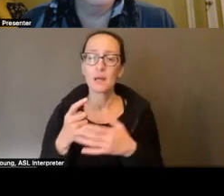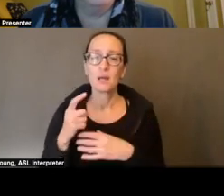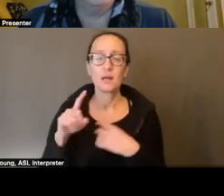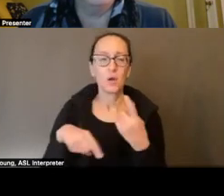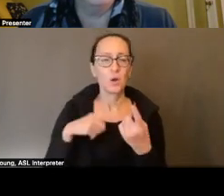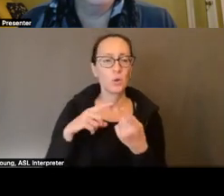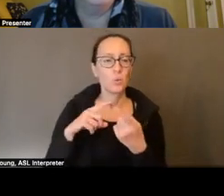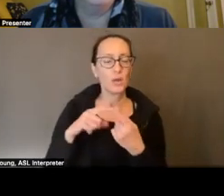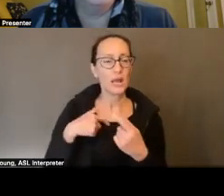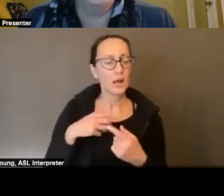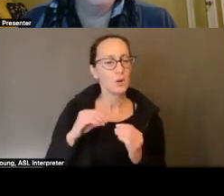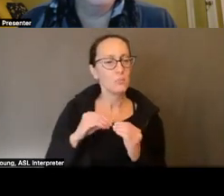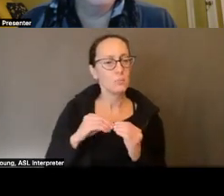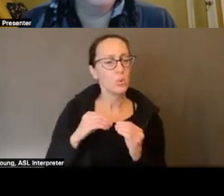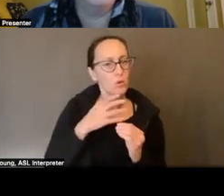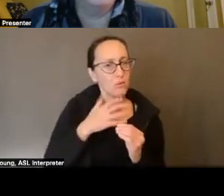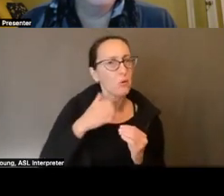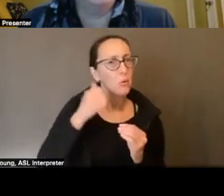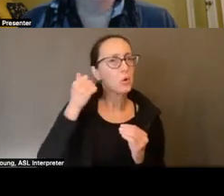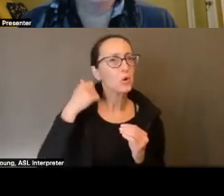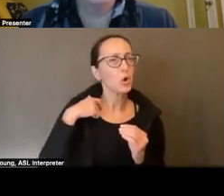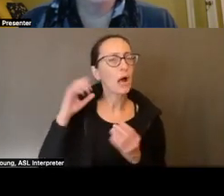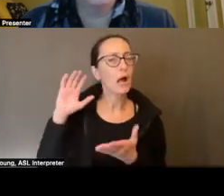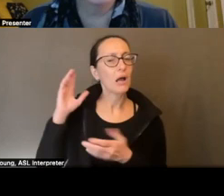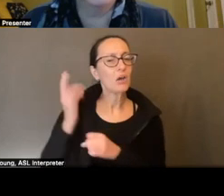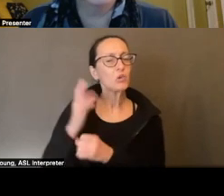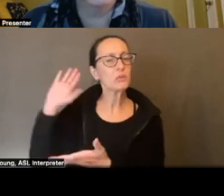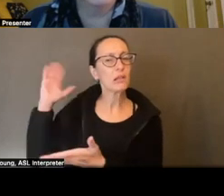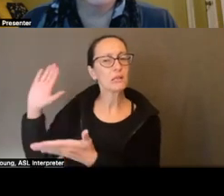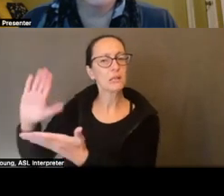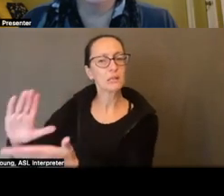We need more language proficiency and confidence.